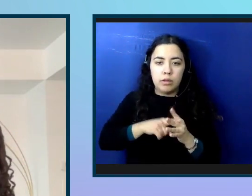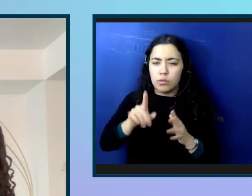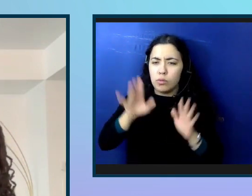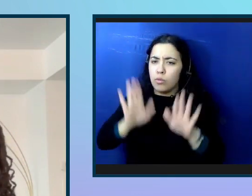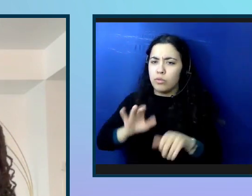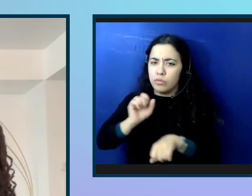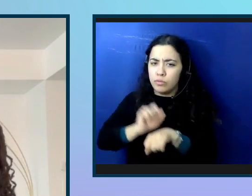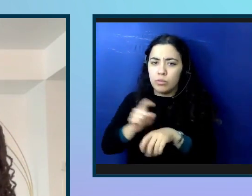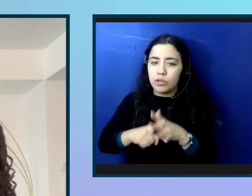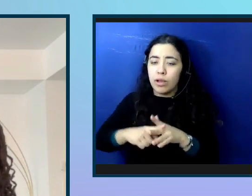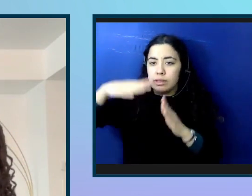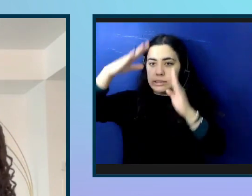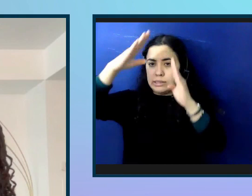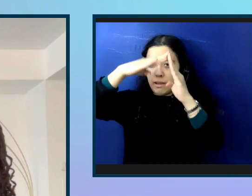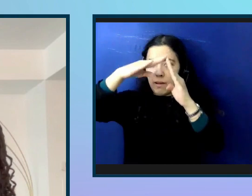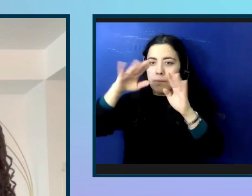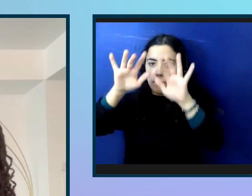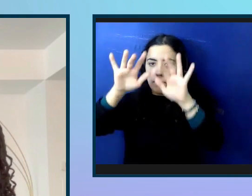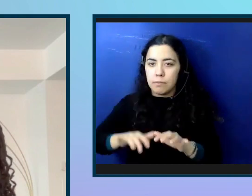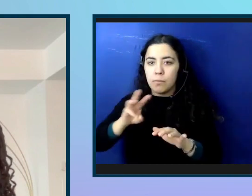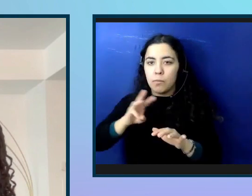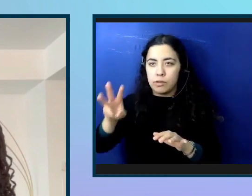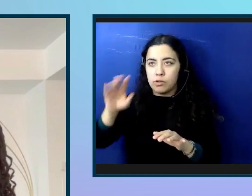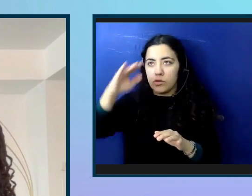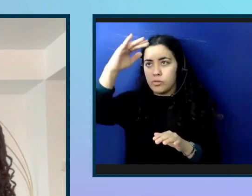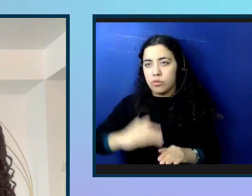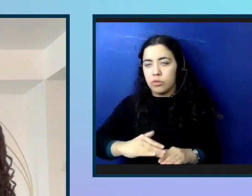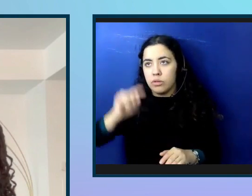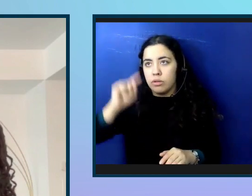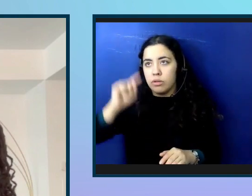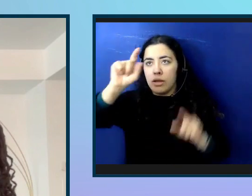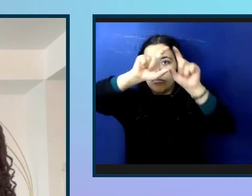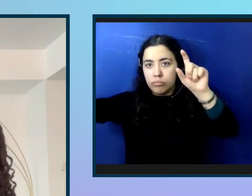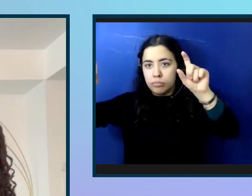right where everybody starts and you started talking about page titles, and we had a question come in with